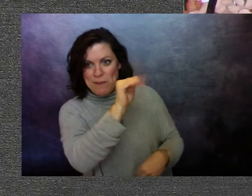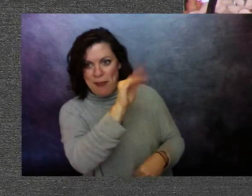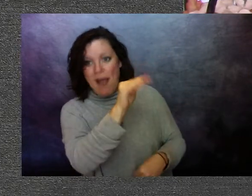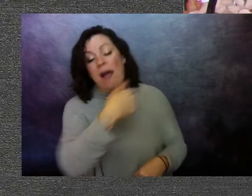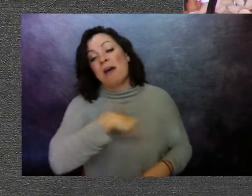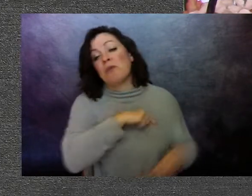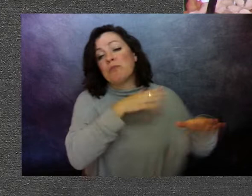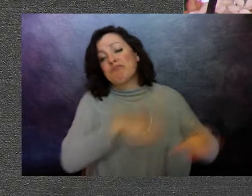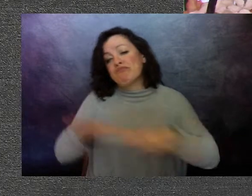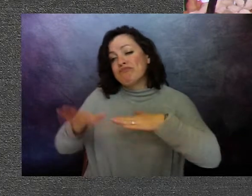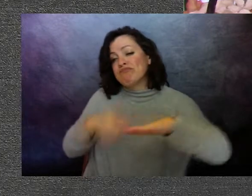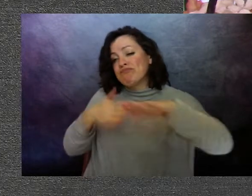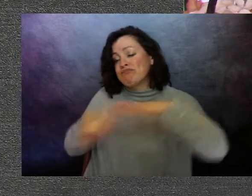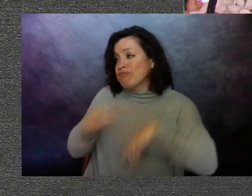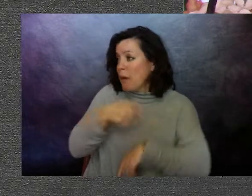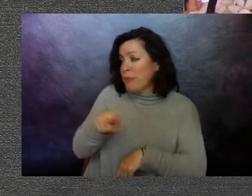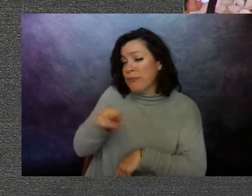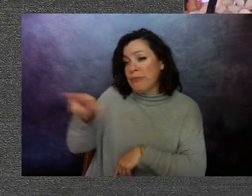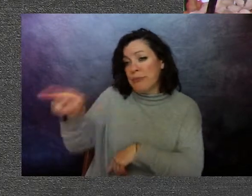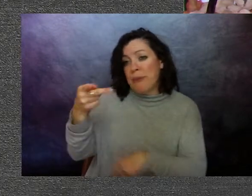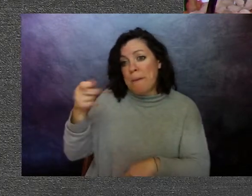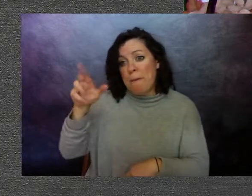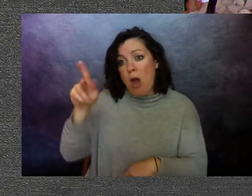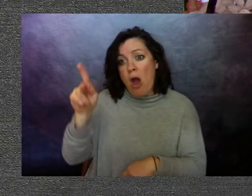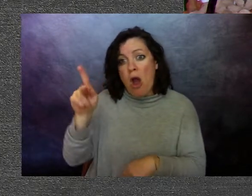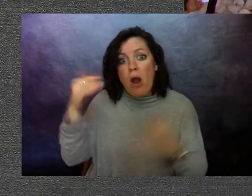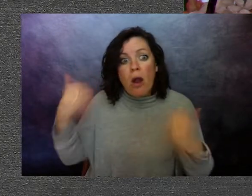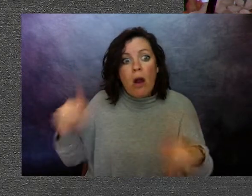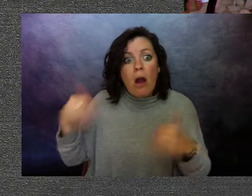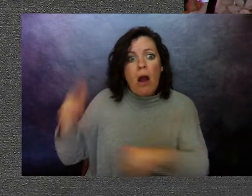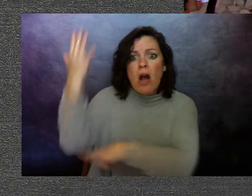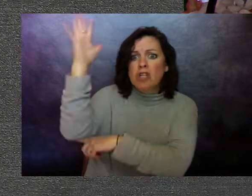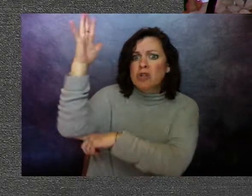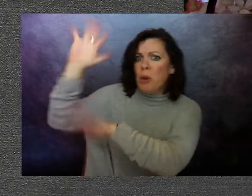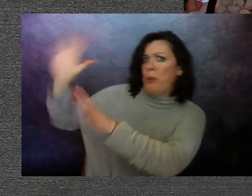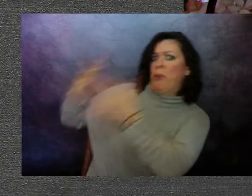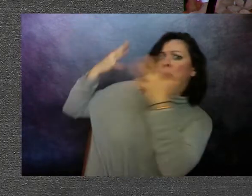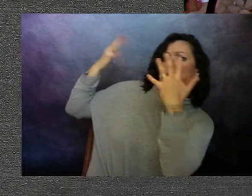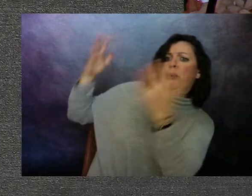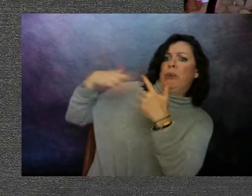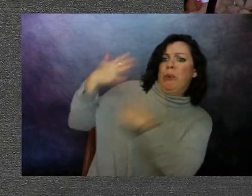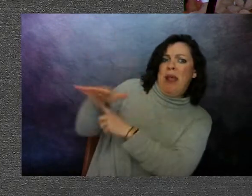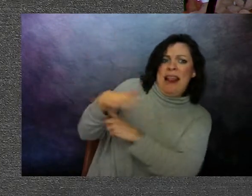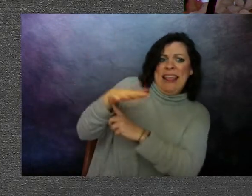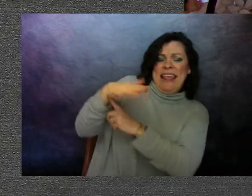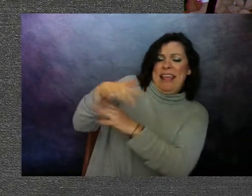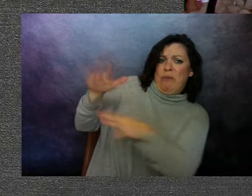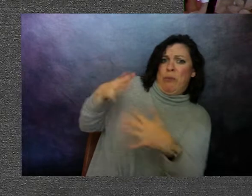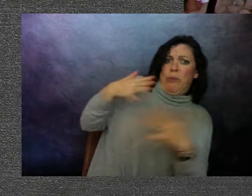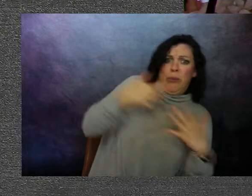A gust of wind blew more leaves off the tree and at first, it frightened Clifford.